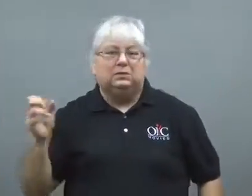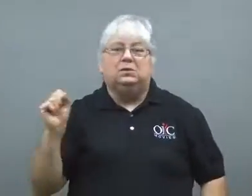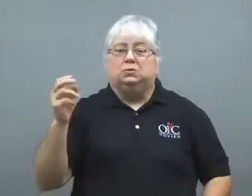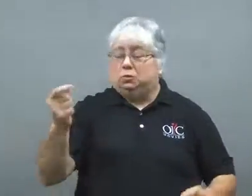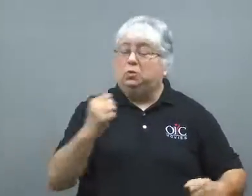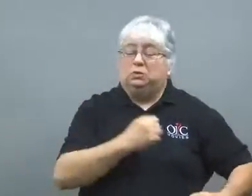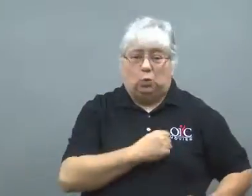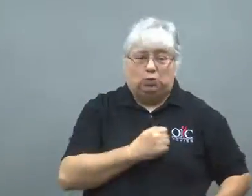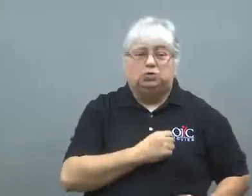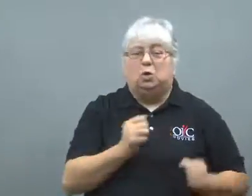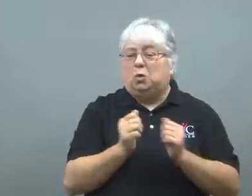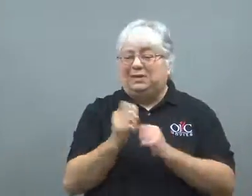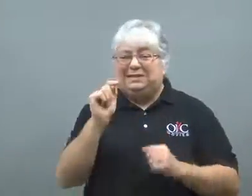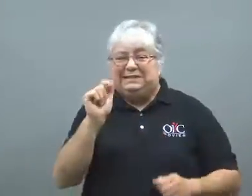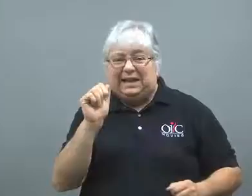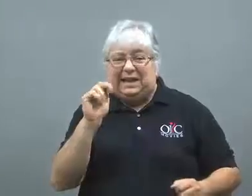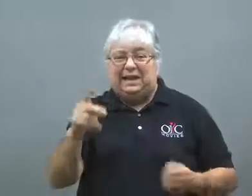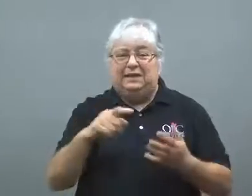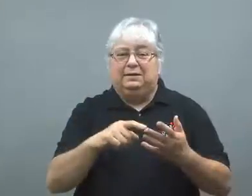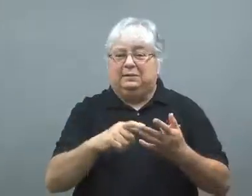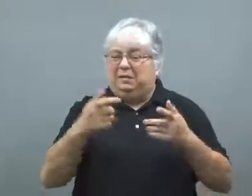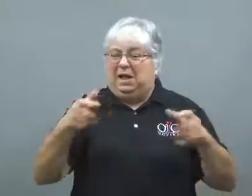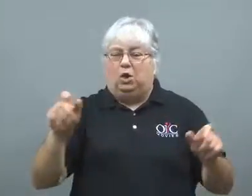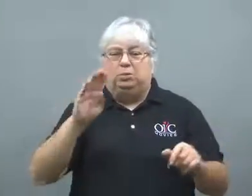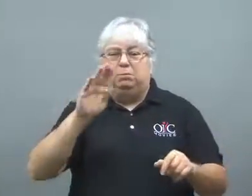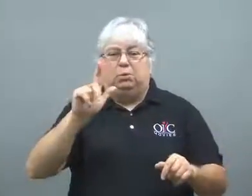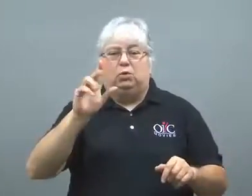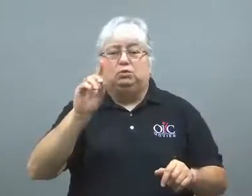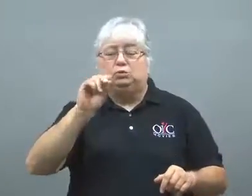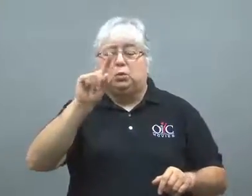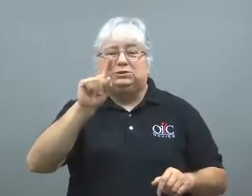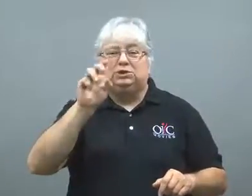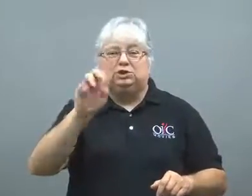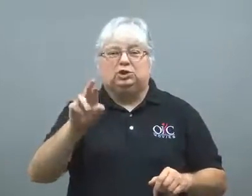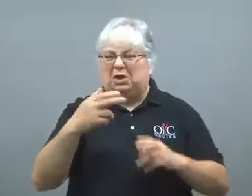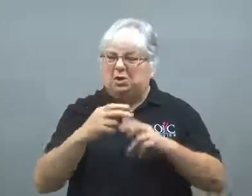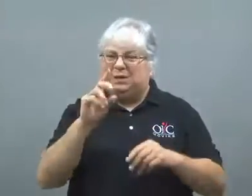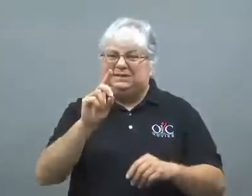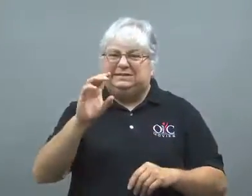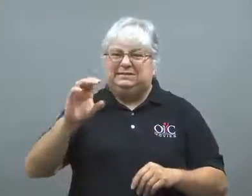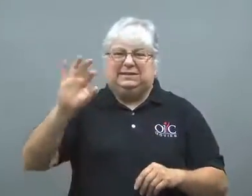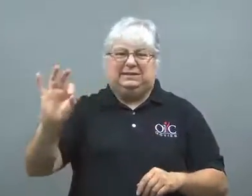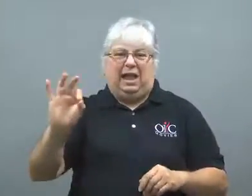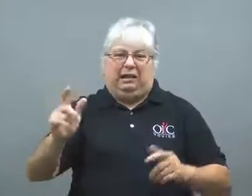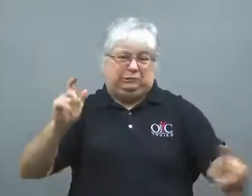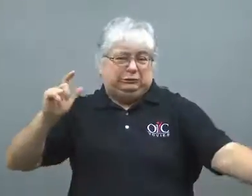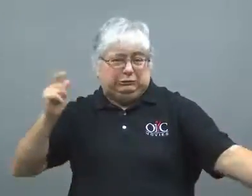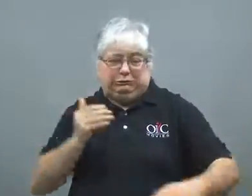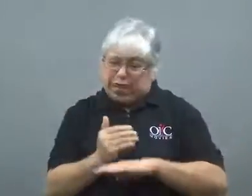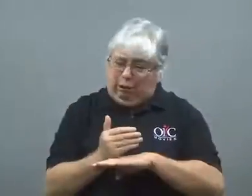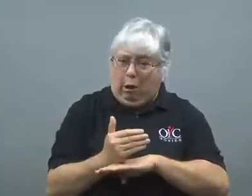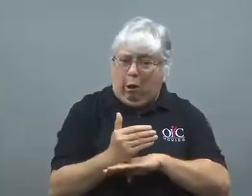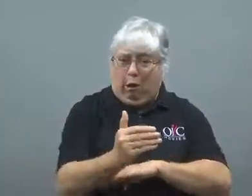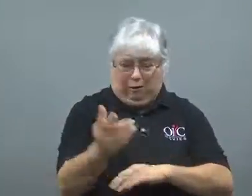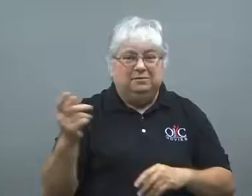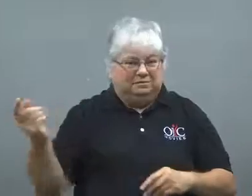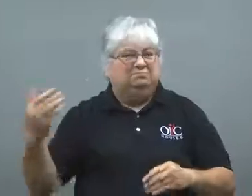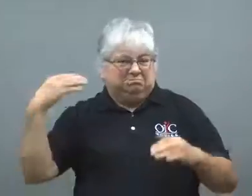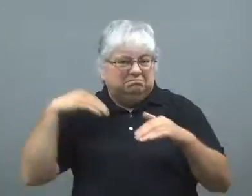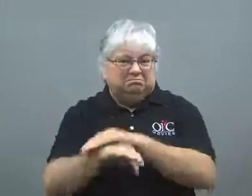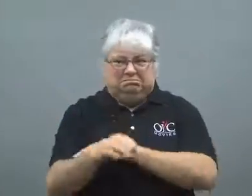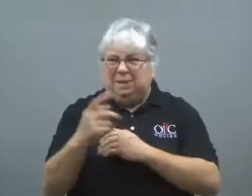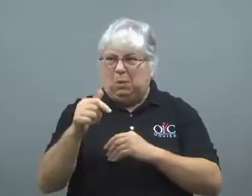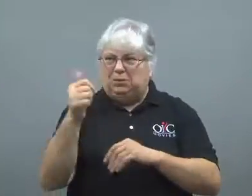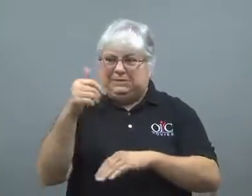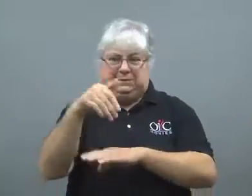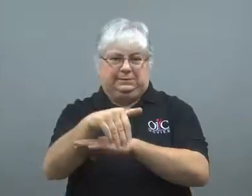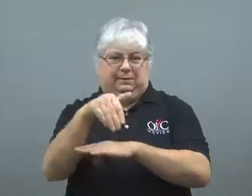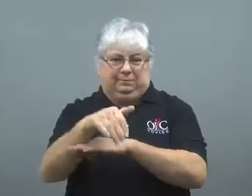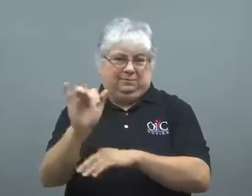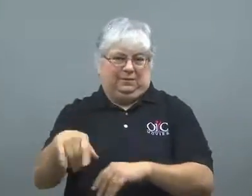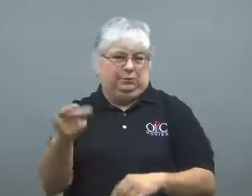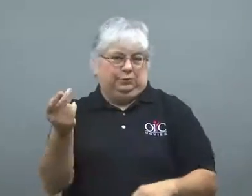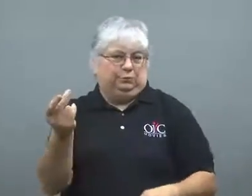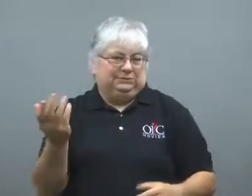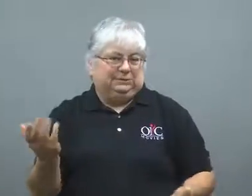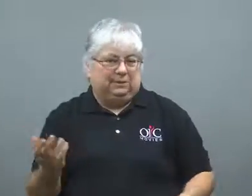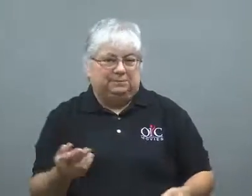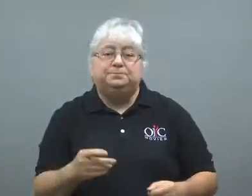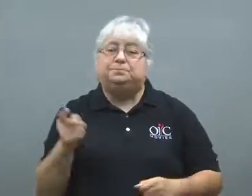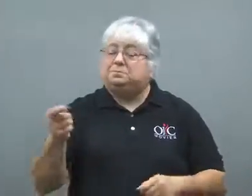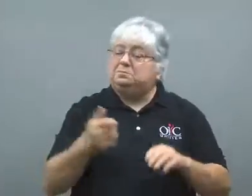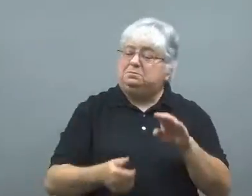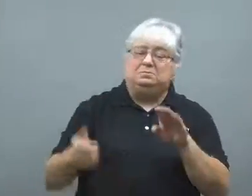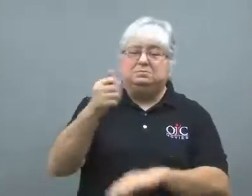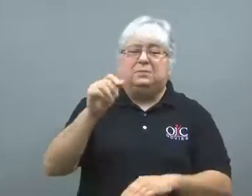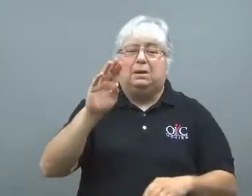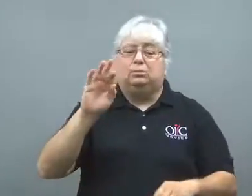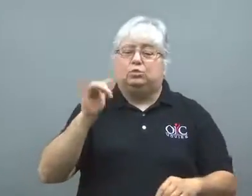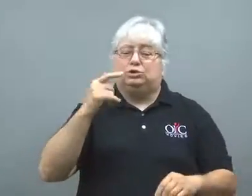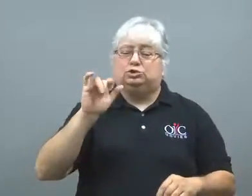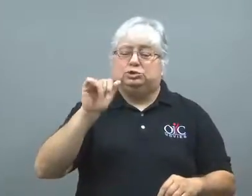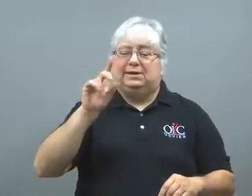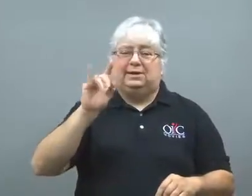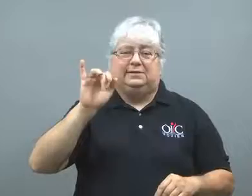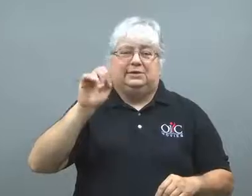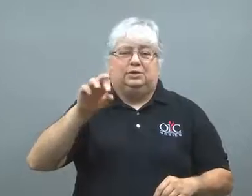So the soldiers, tanks and huge DC9 bulldozers invaded at 10 pm, Thursday.